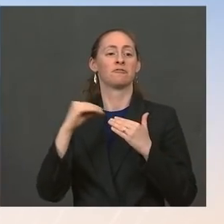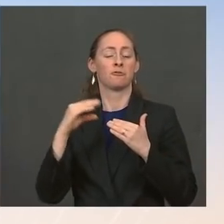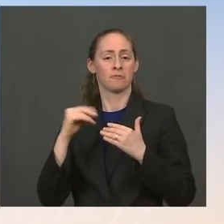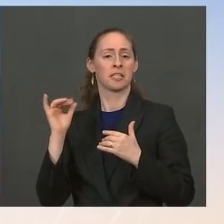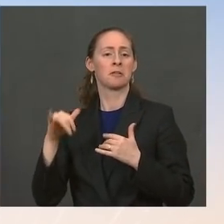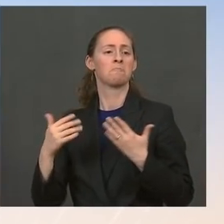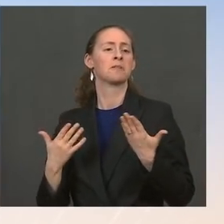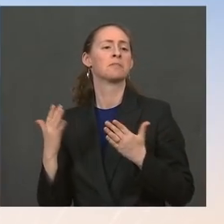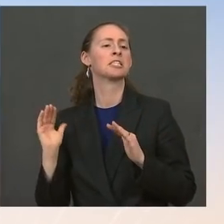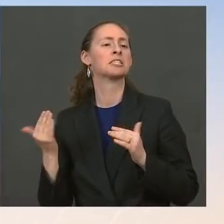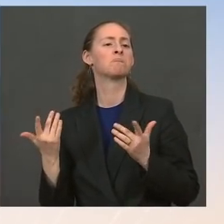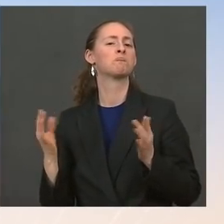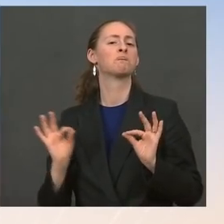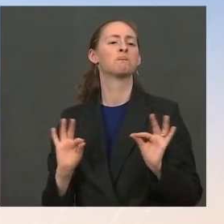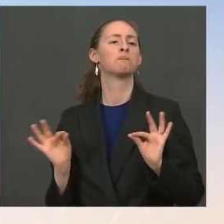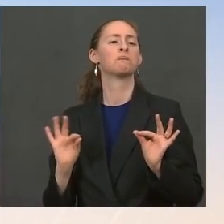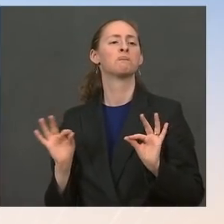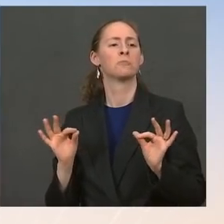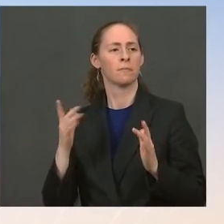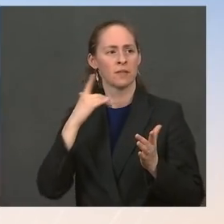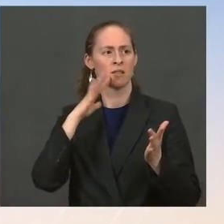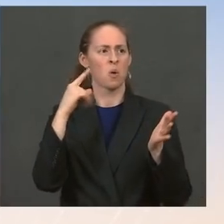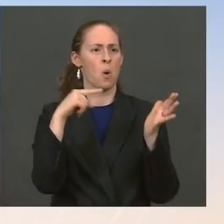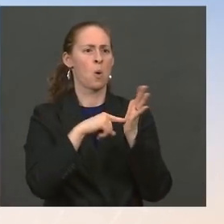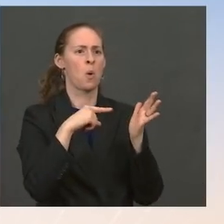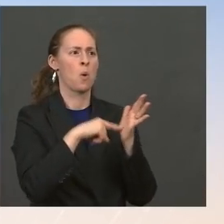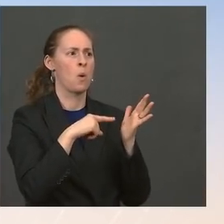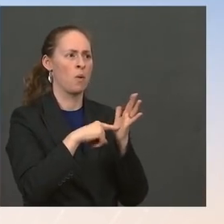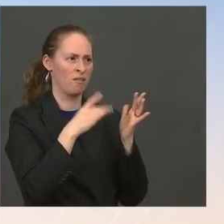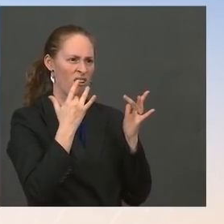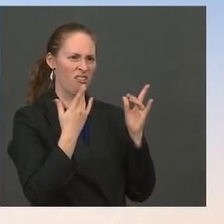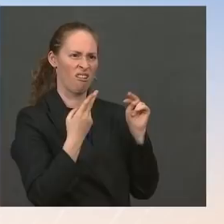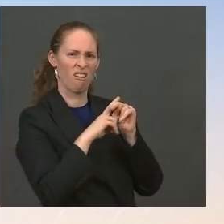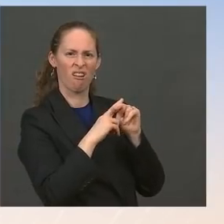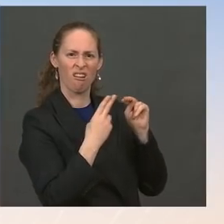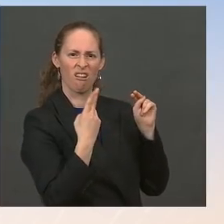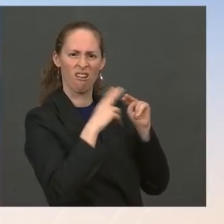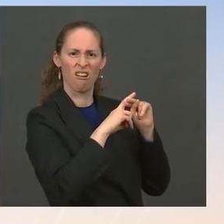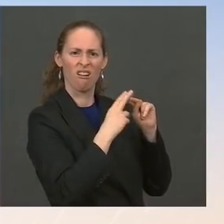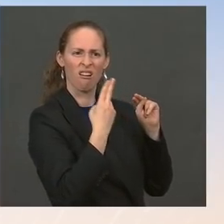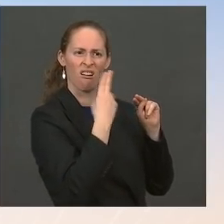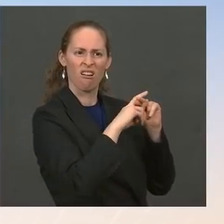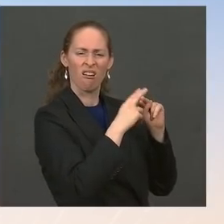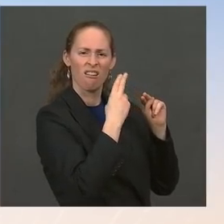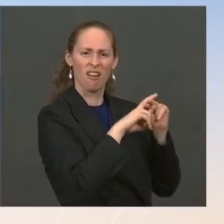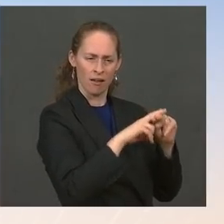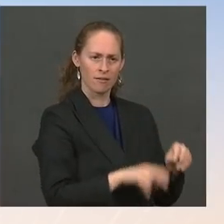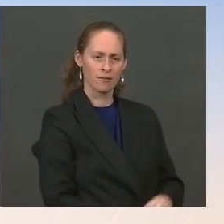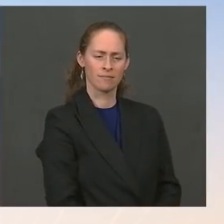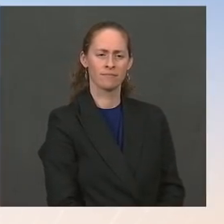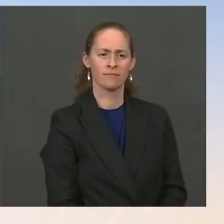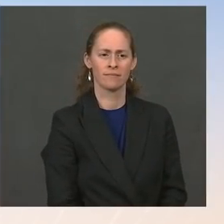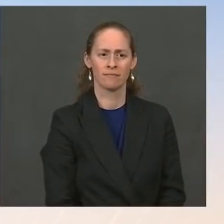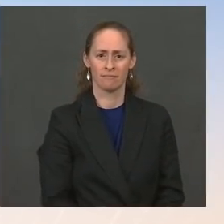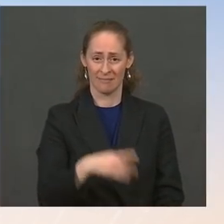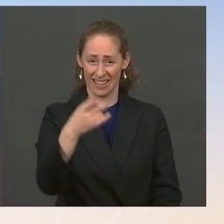the country is actually running up right now. Is that -- do you think that's palatable, then, to Senator Manchin, to the American people?